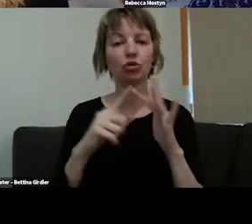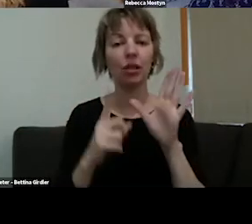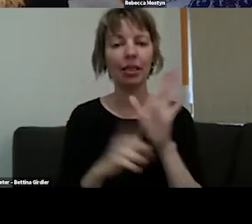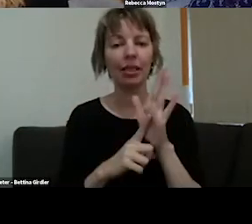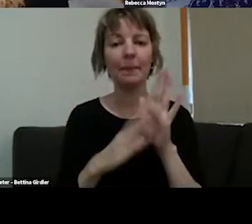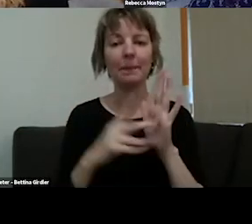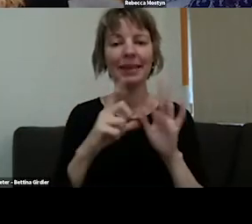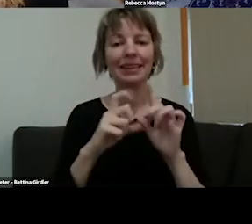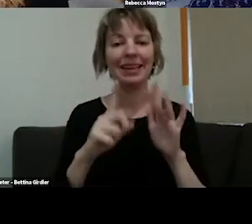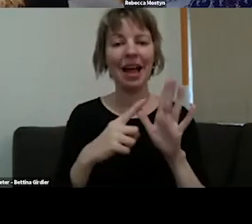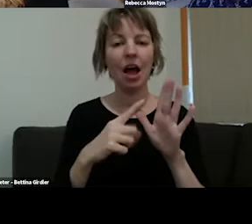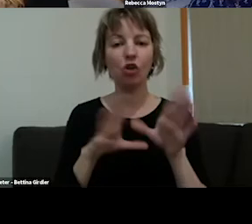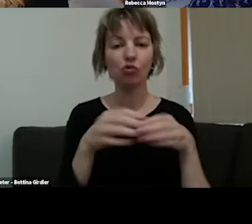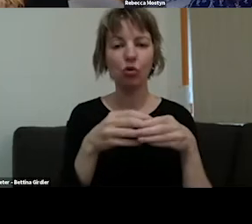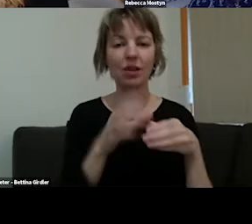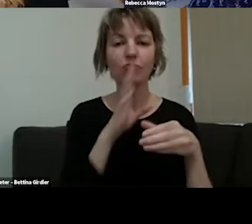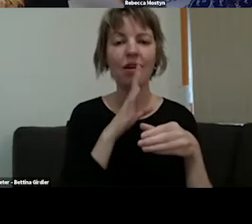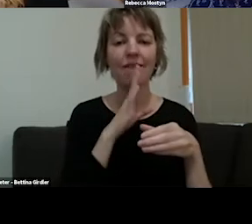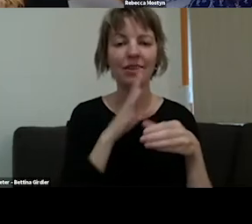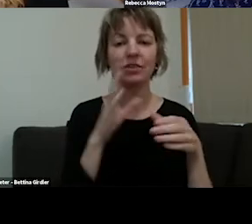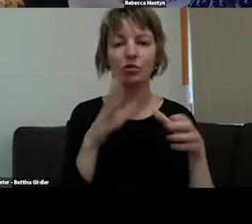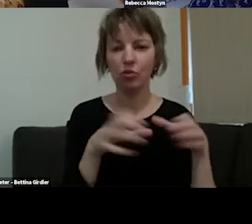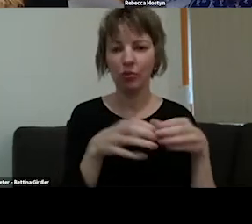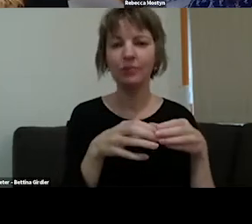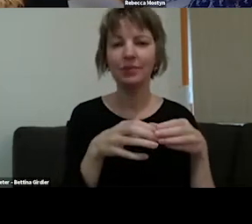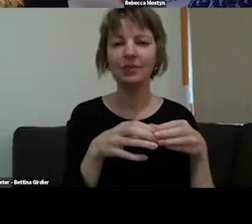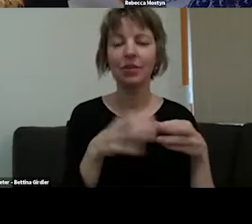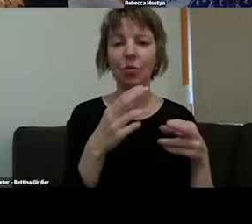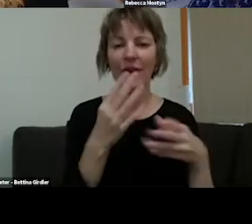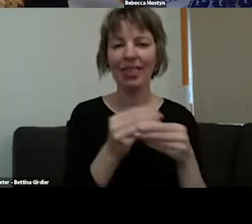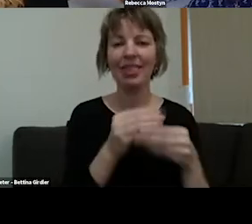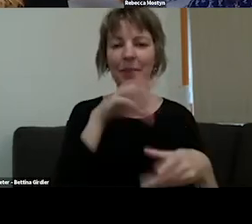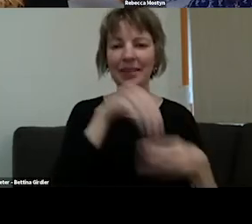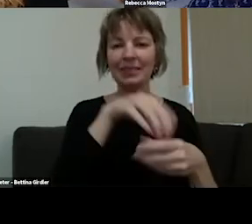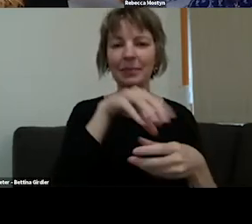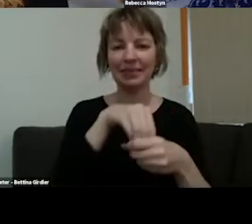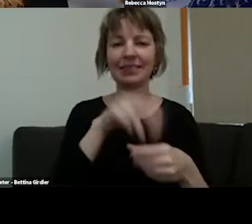for each group of arts participants, and we've found largely there's been